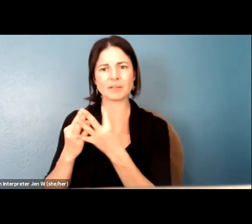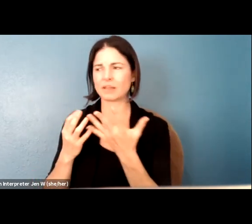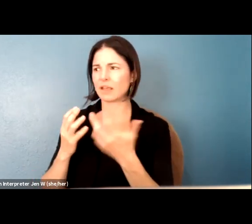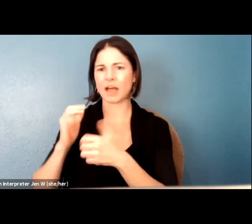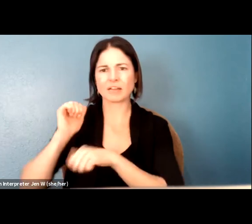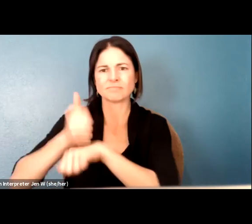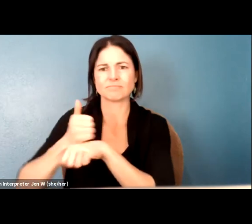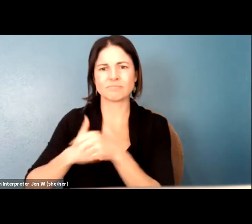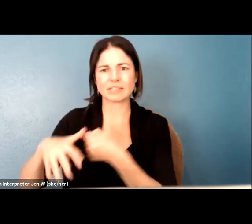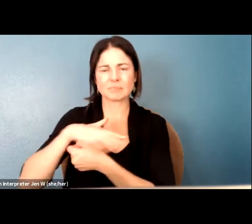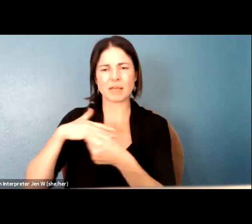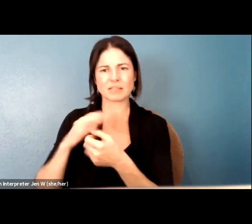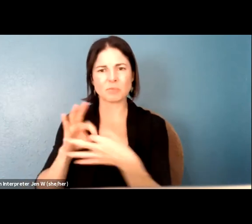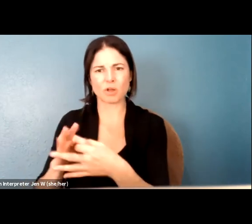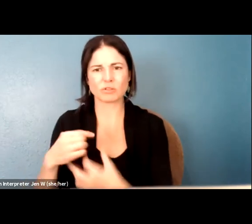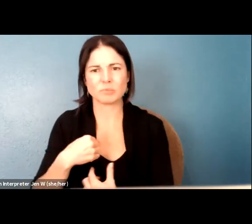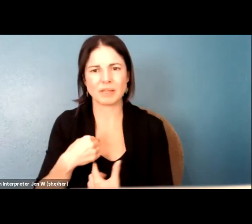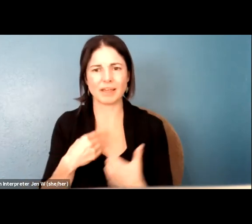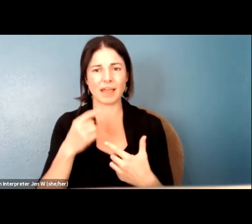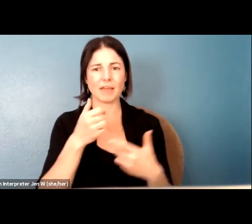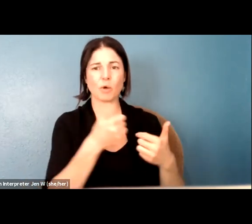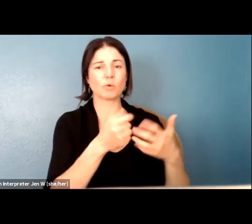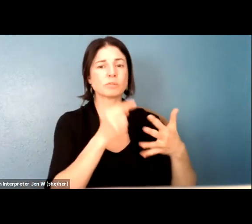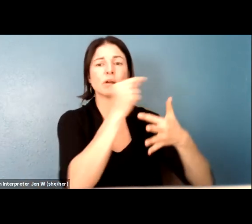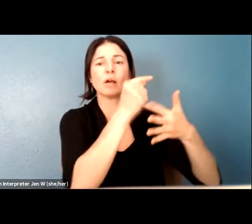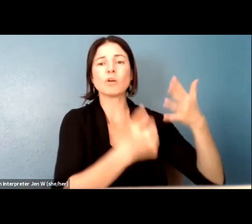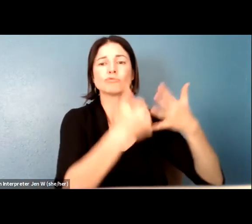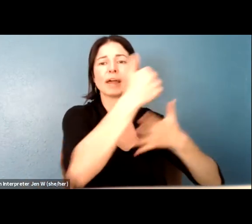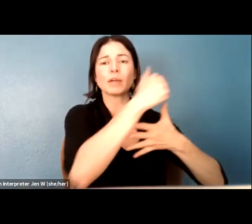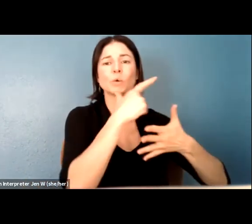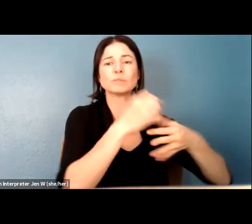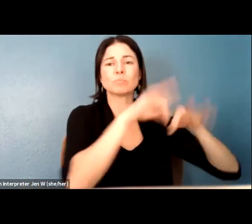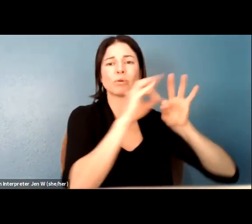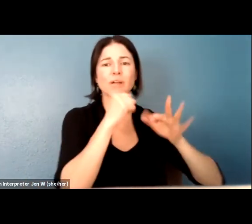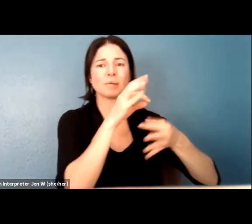for categories and ranking. And love enough love to continue